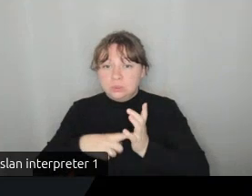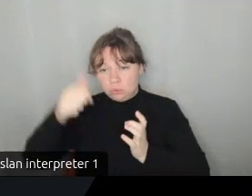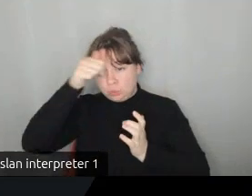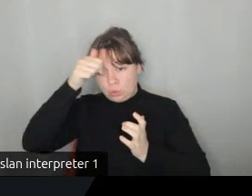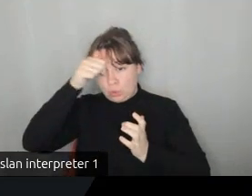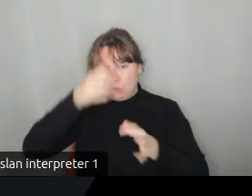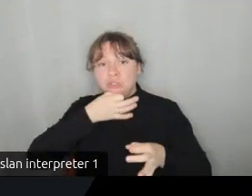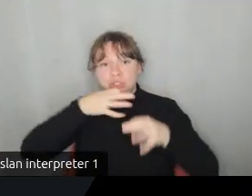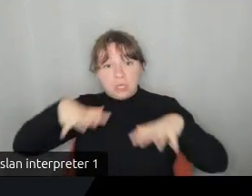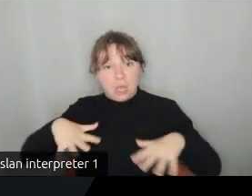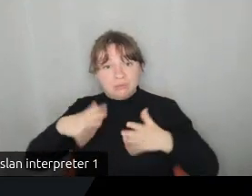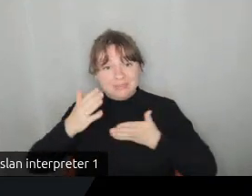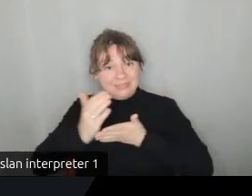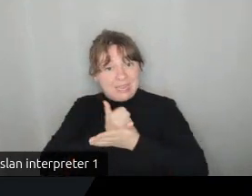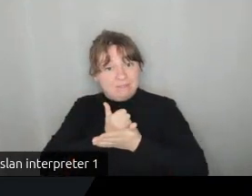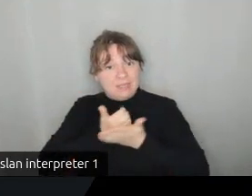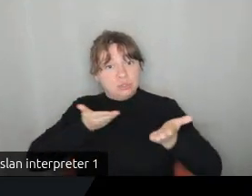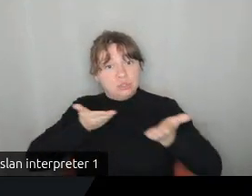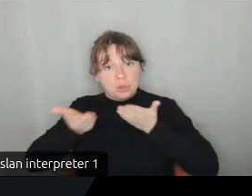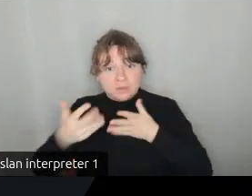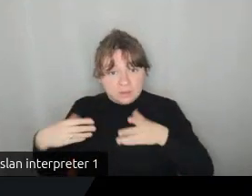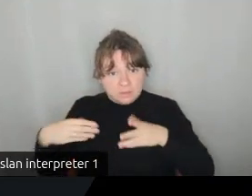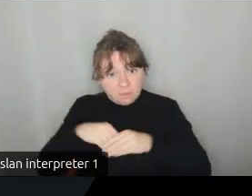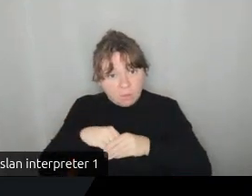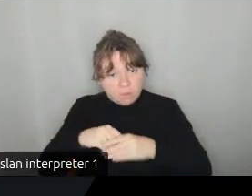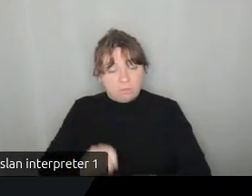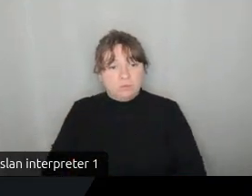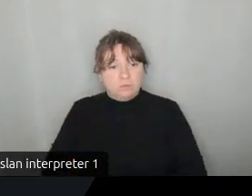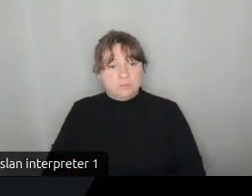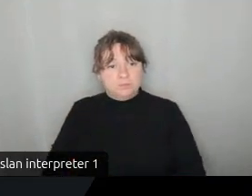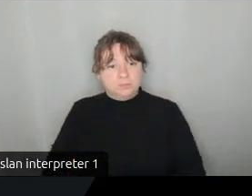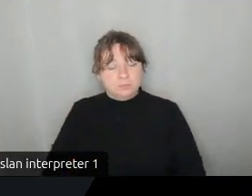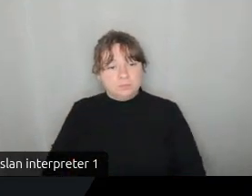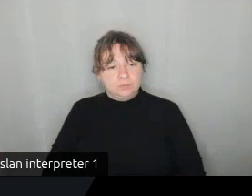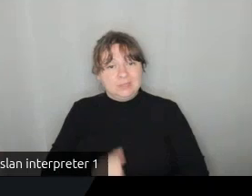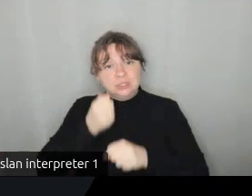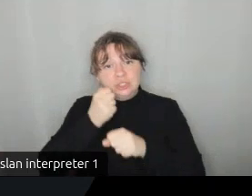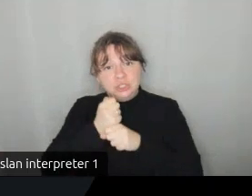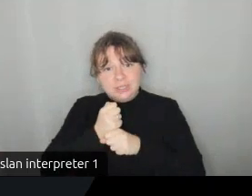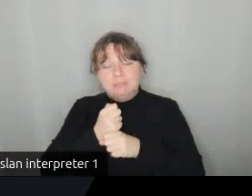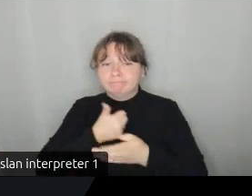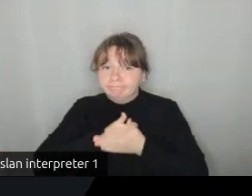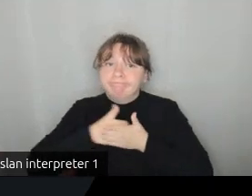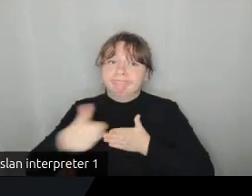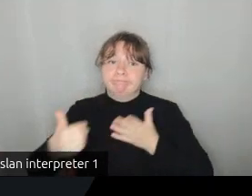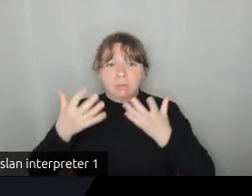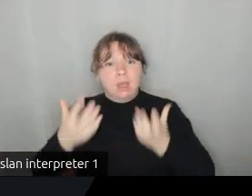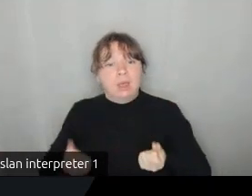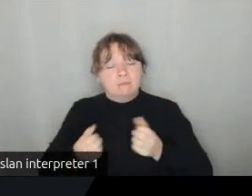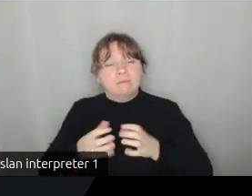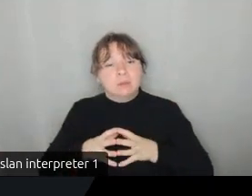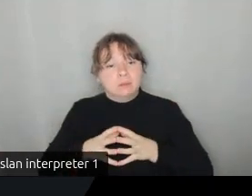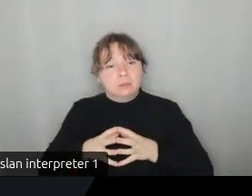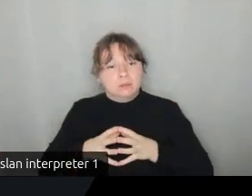or it's involved as well. Um, exception G is very common. Um, and we see on a regular basis. So,